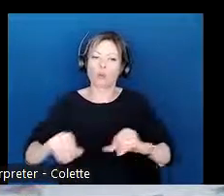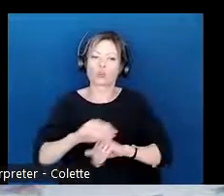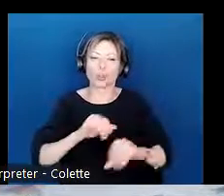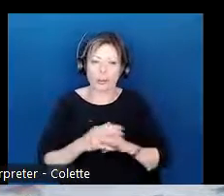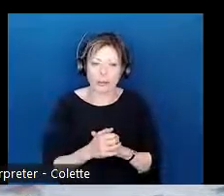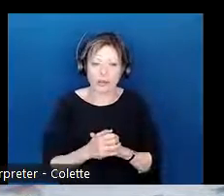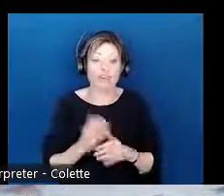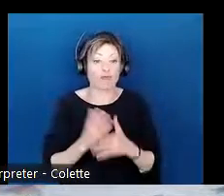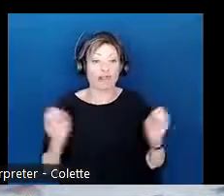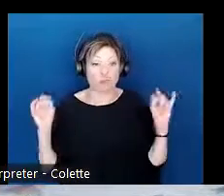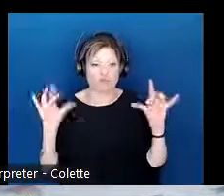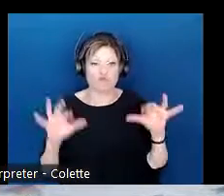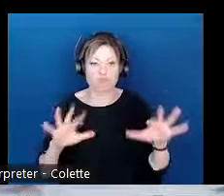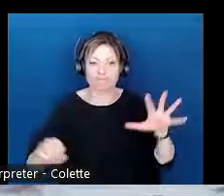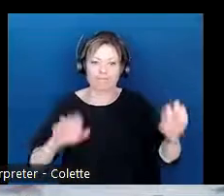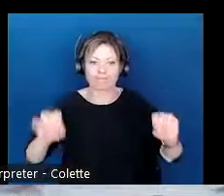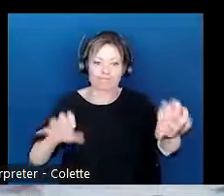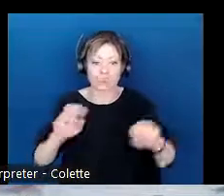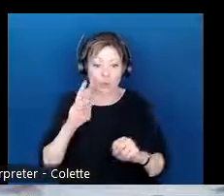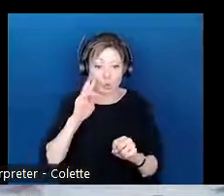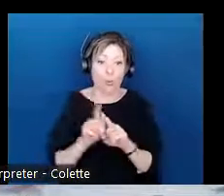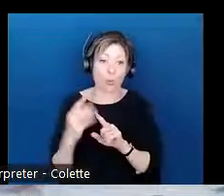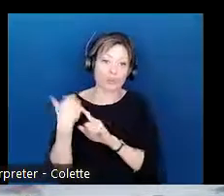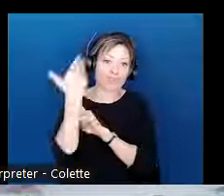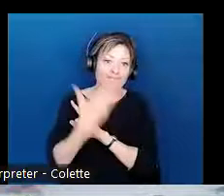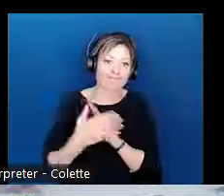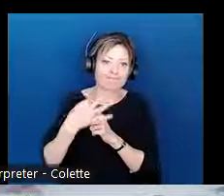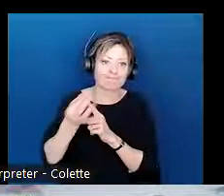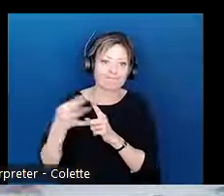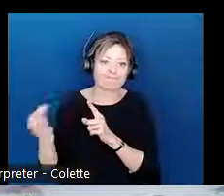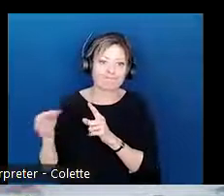So you can see it's sort of bracken as well that's really characteristic of the healthland.